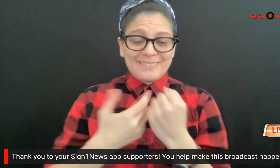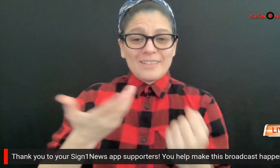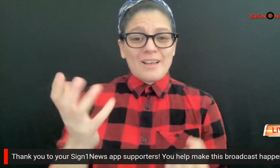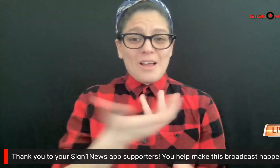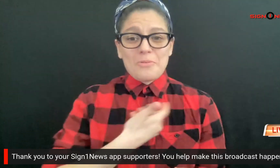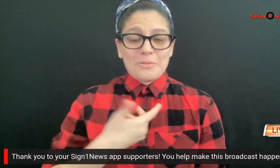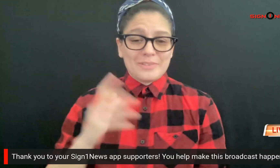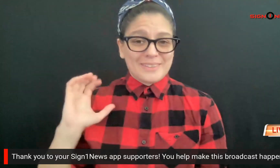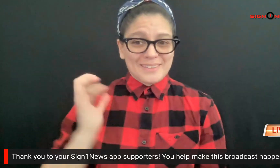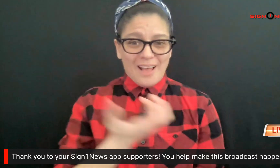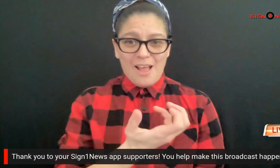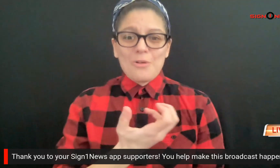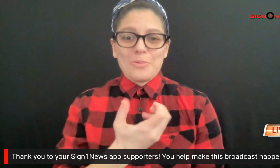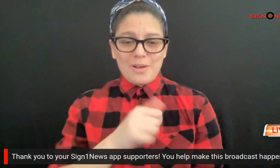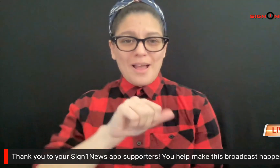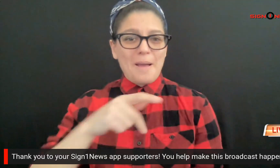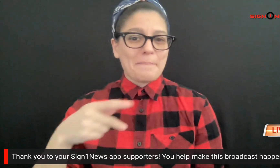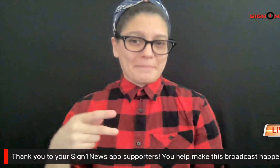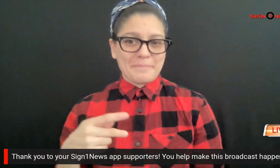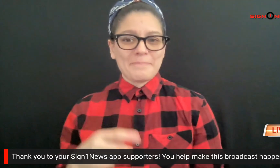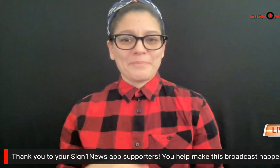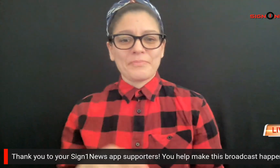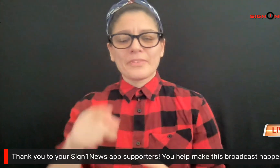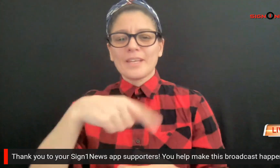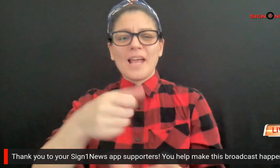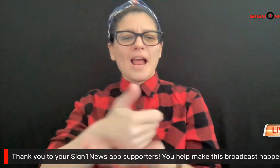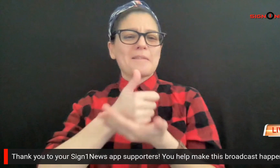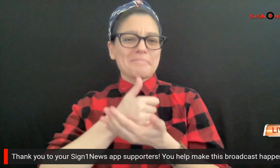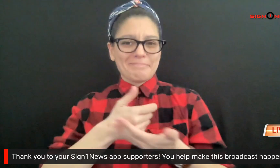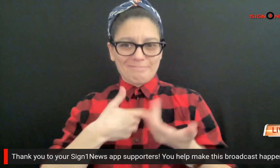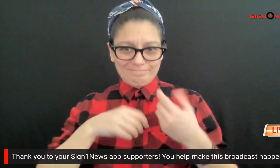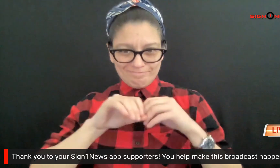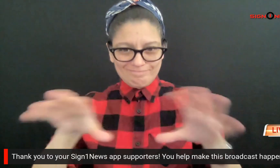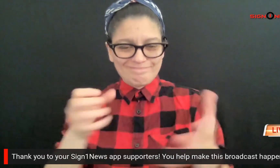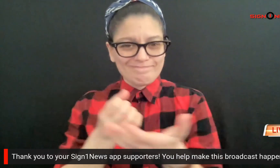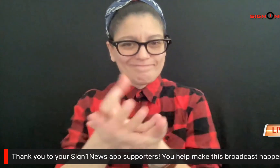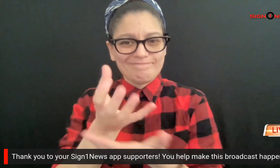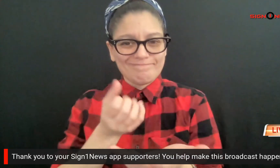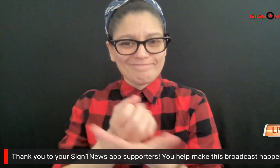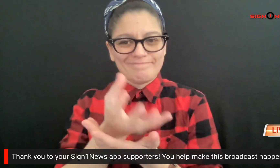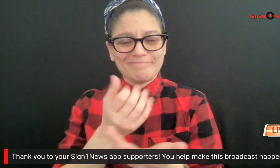a big thank you to our Sign1News of supporters you help make this broadcast happen